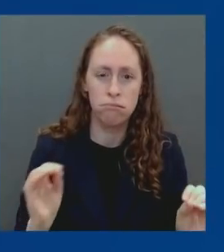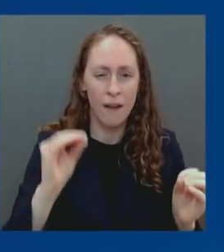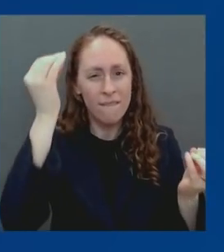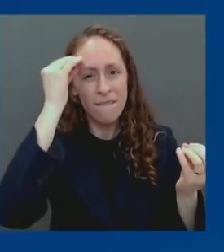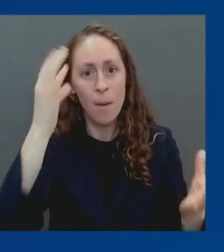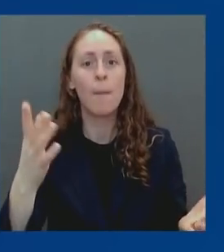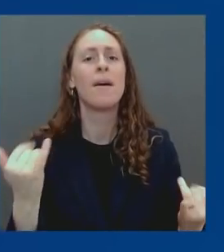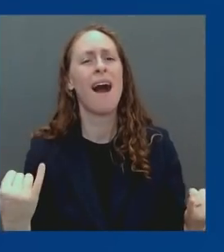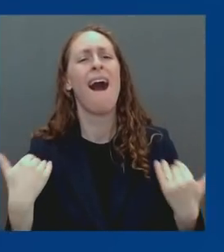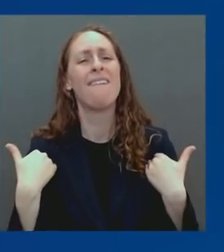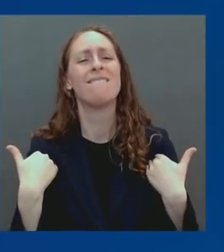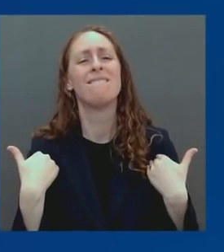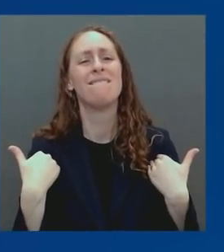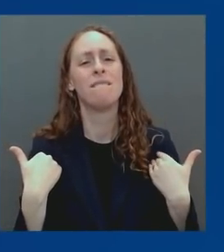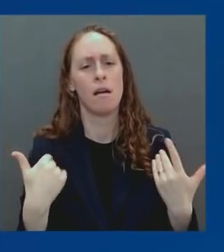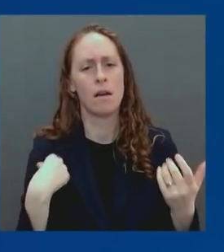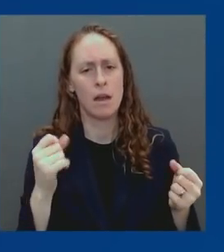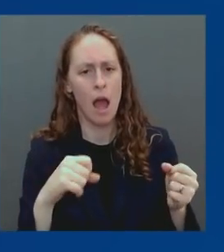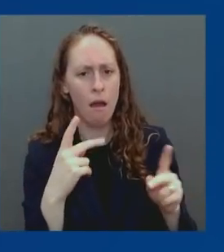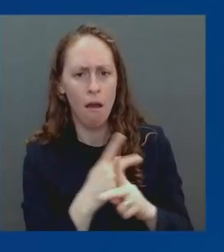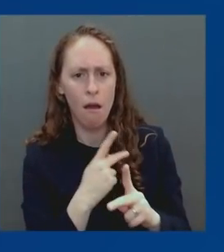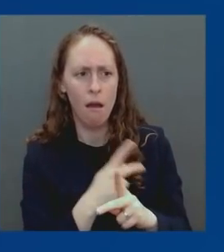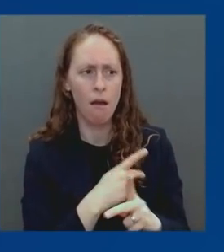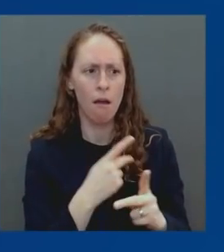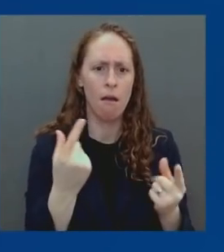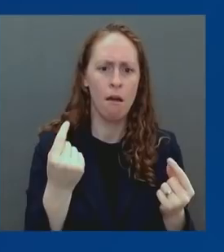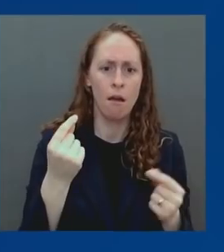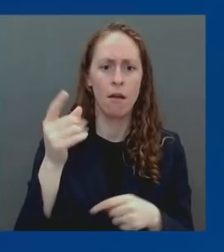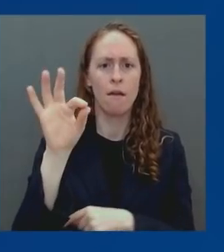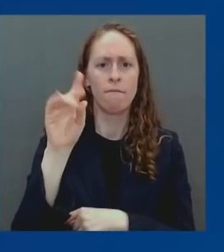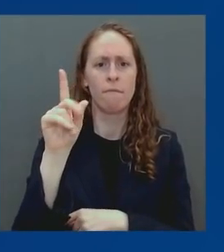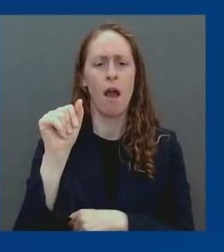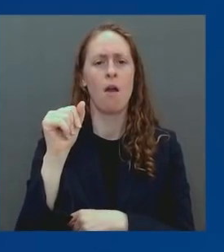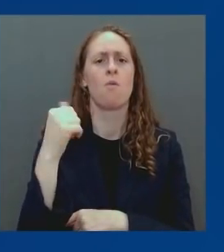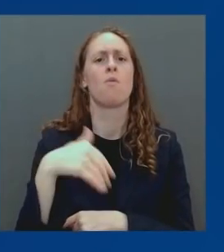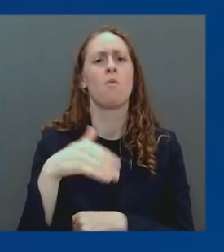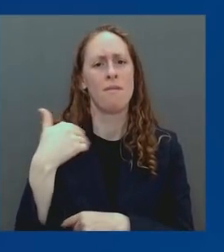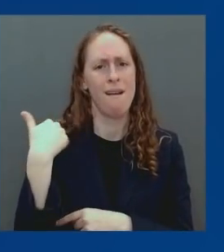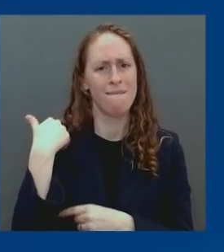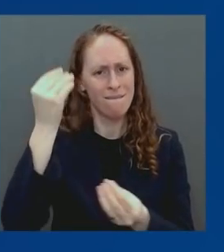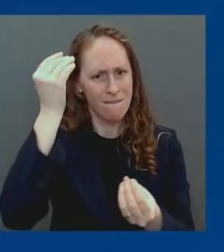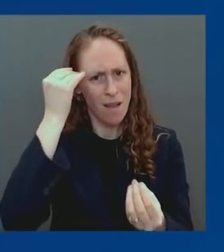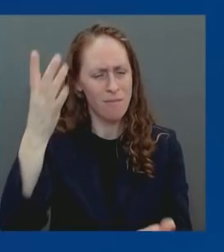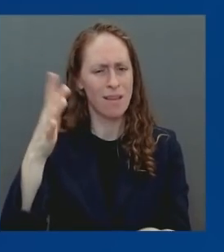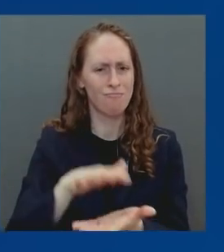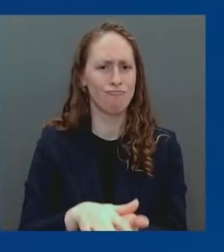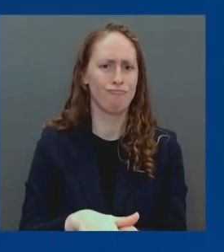But there has been developments since December on the data front. Mr. Zients: Next question, please.